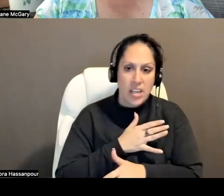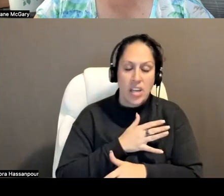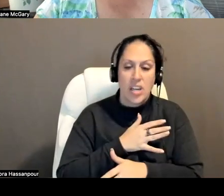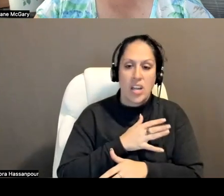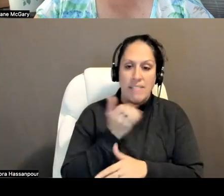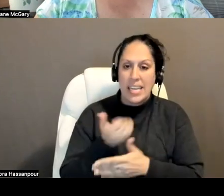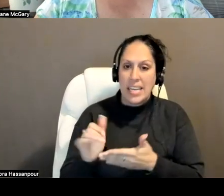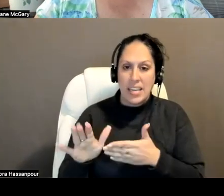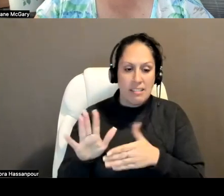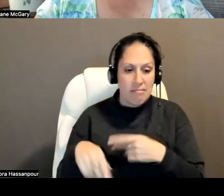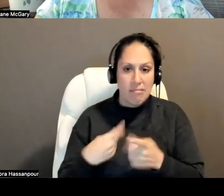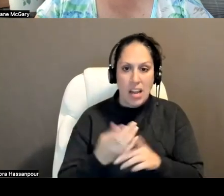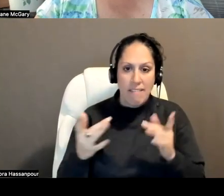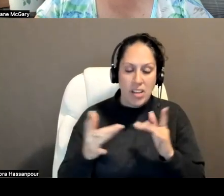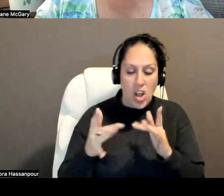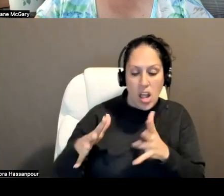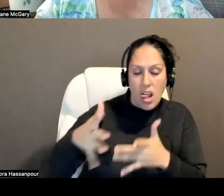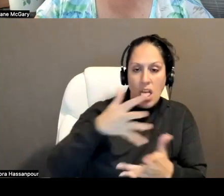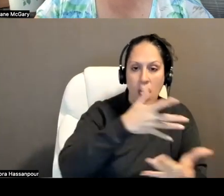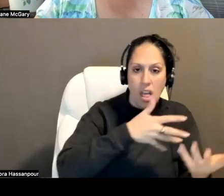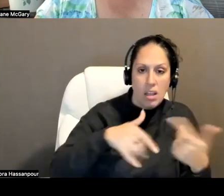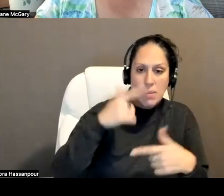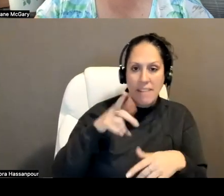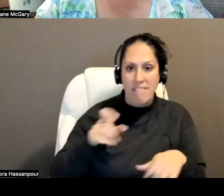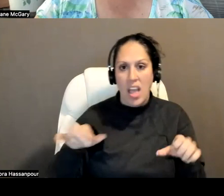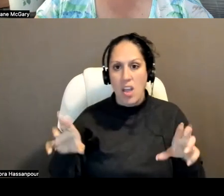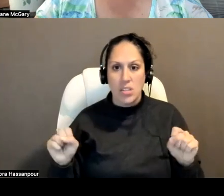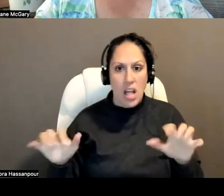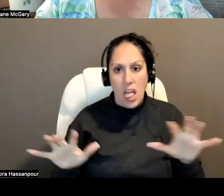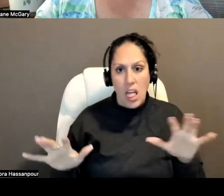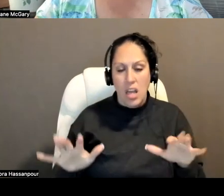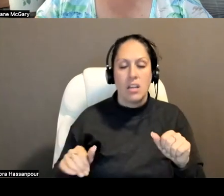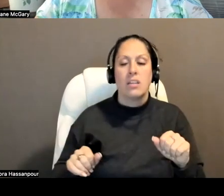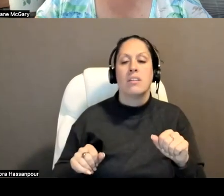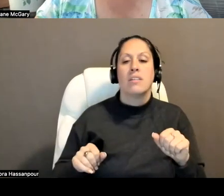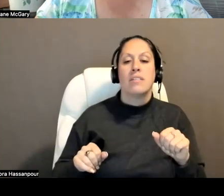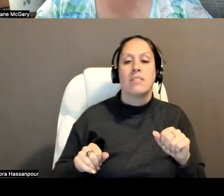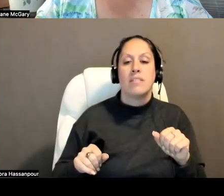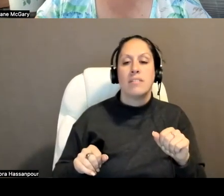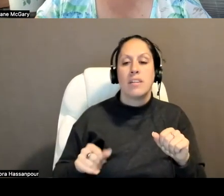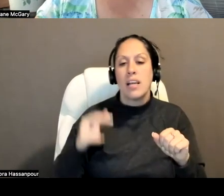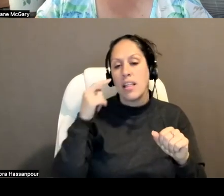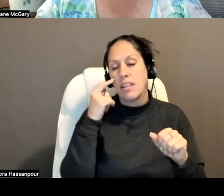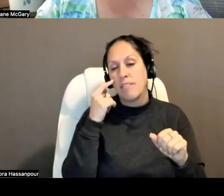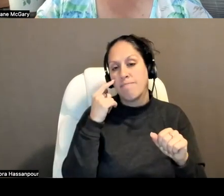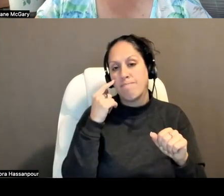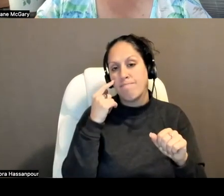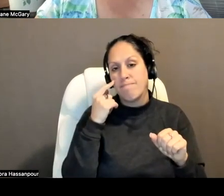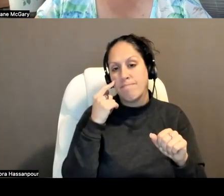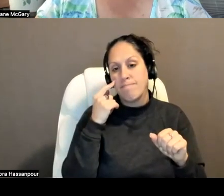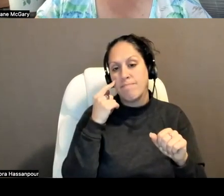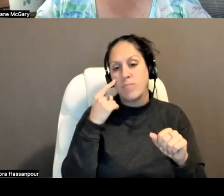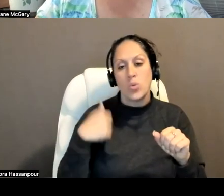any kind of contact, because of this virus. And so, I think, ultimately we persevered.